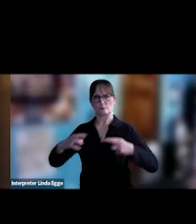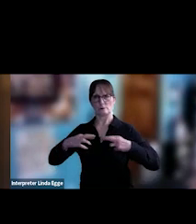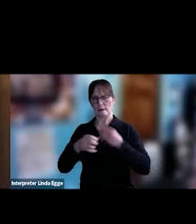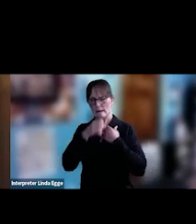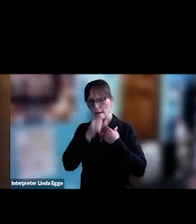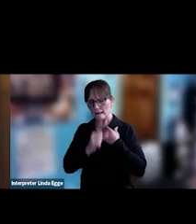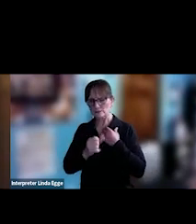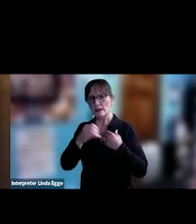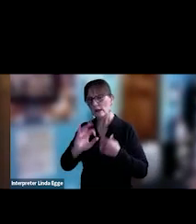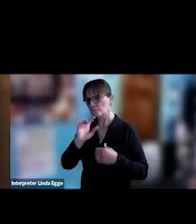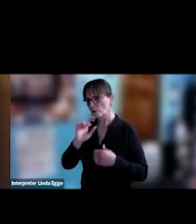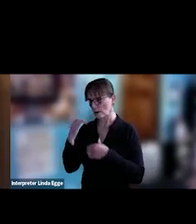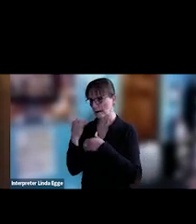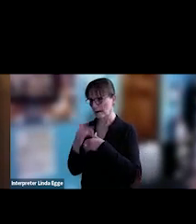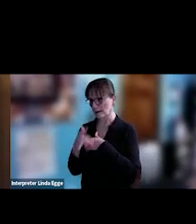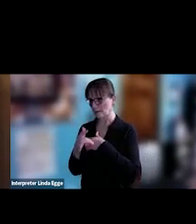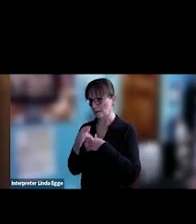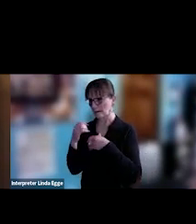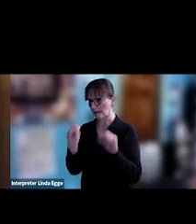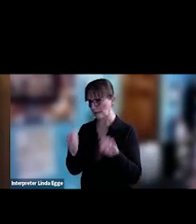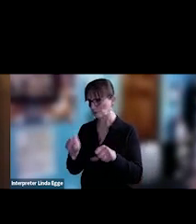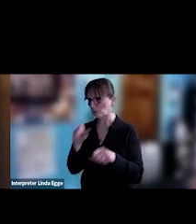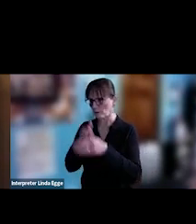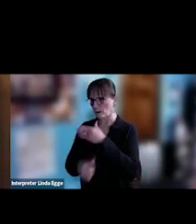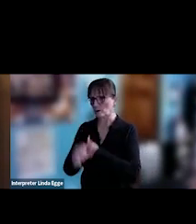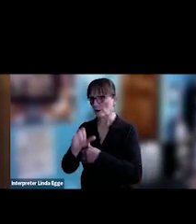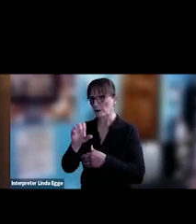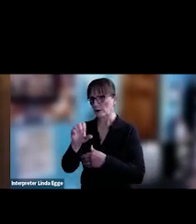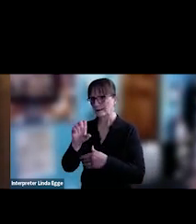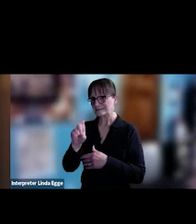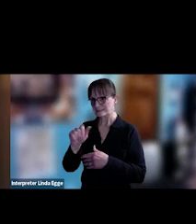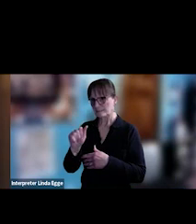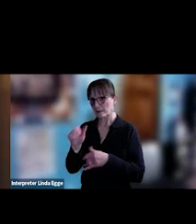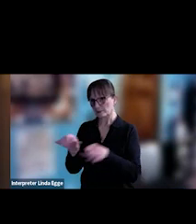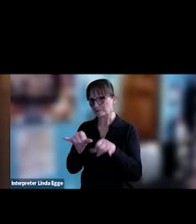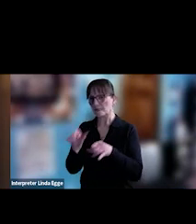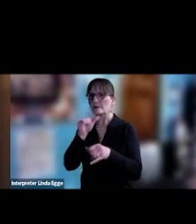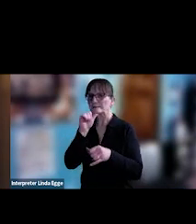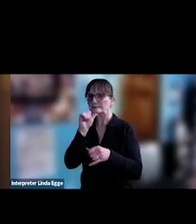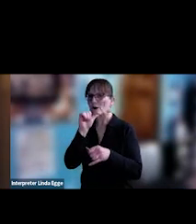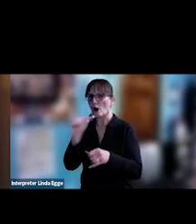if you are eligible under the disability standard, is that it is an unreduced benefit amount.